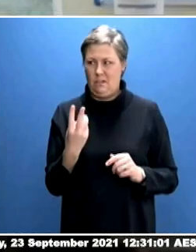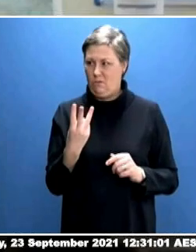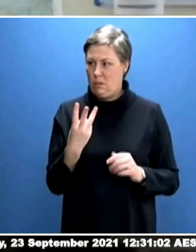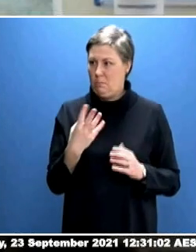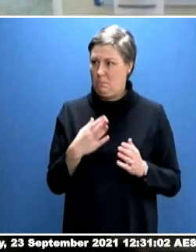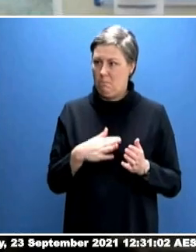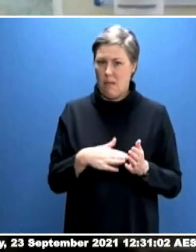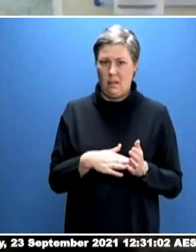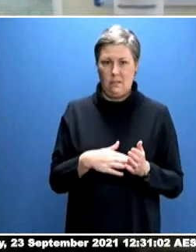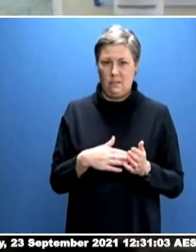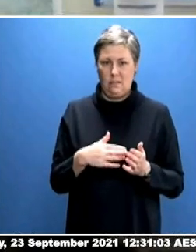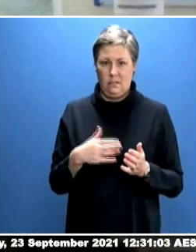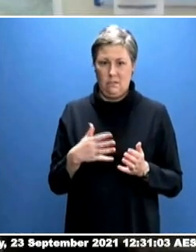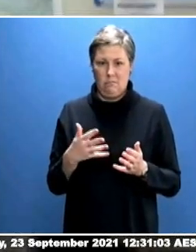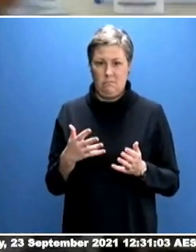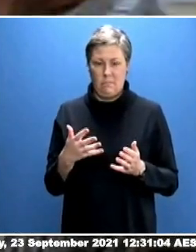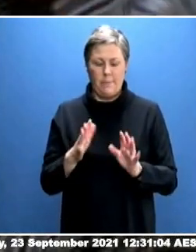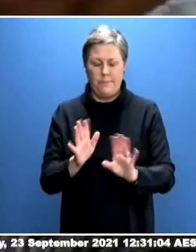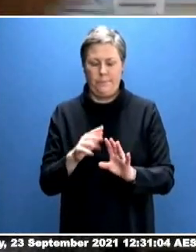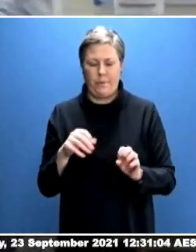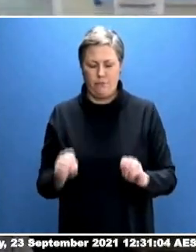there's been previous --- sorry, it's confirmed in that